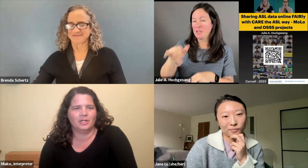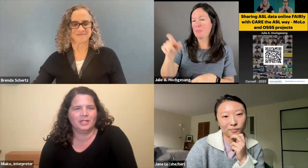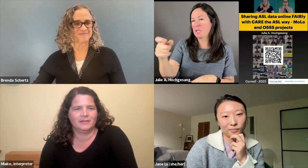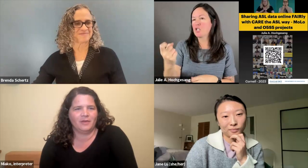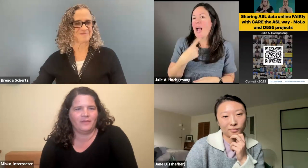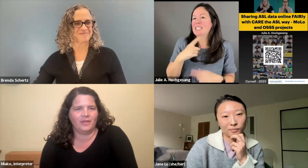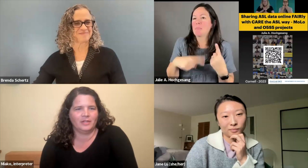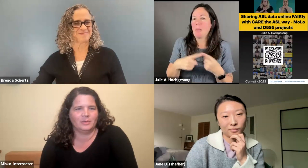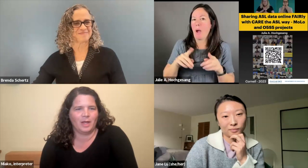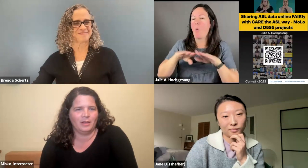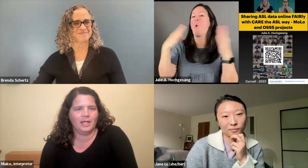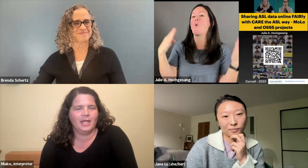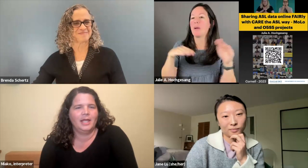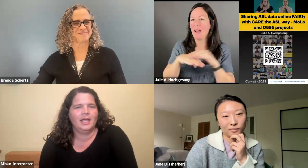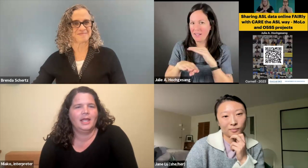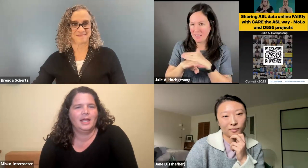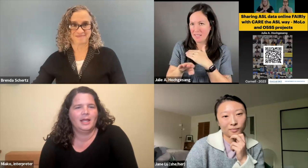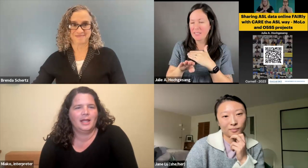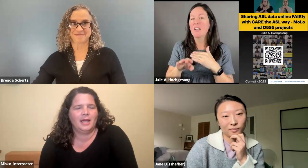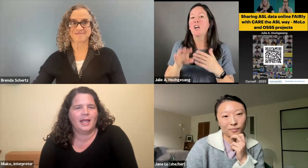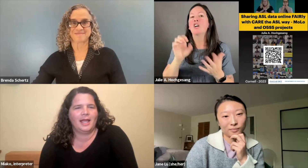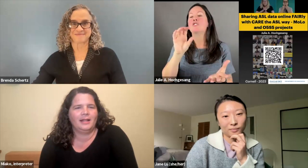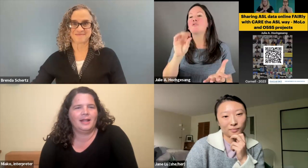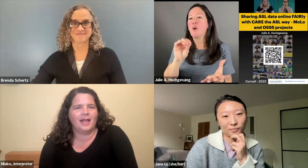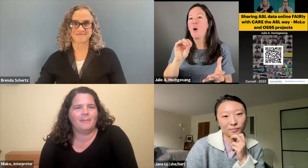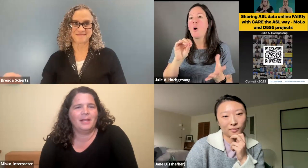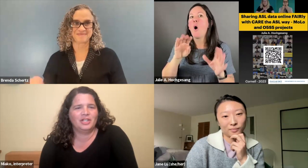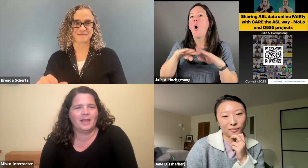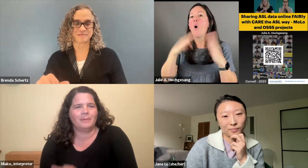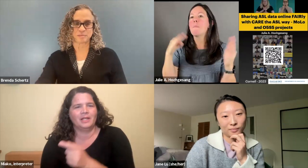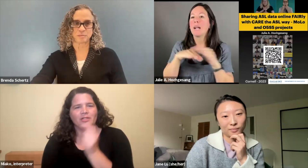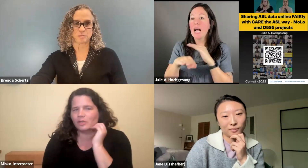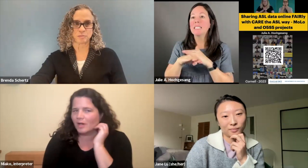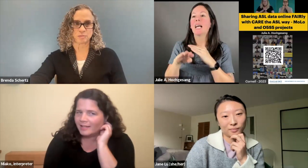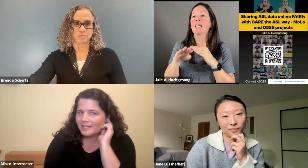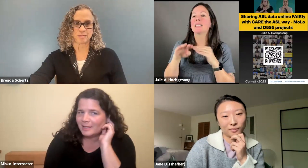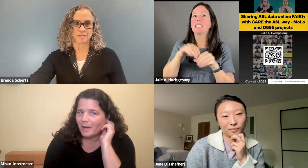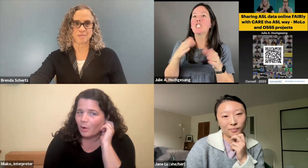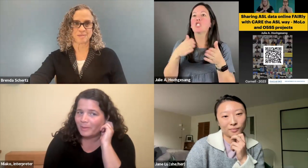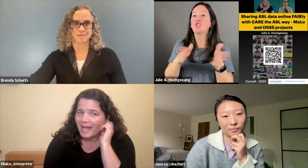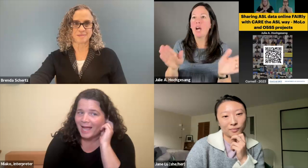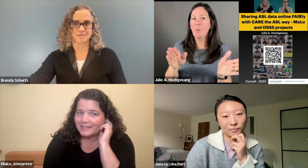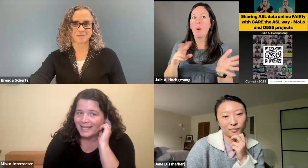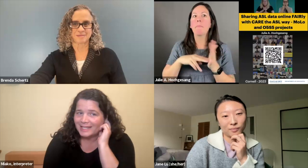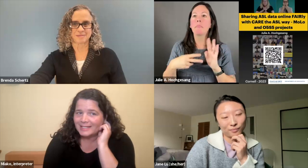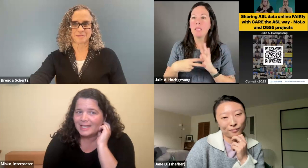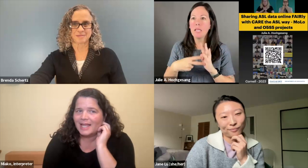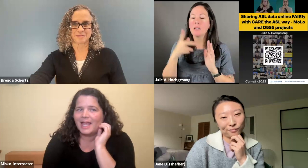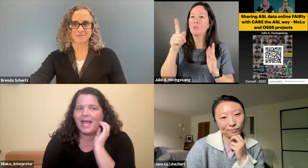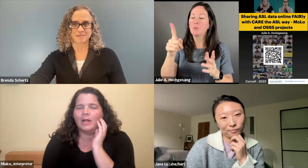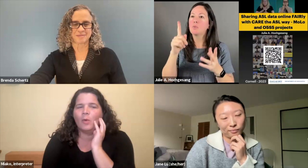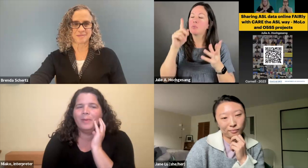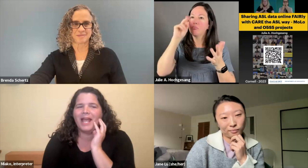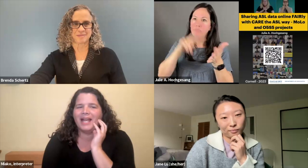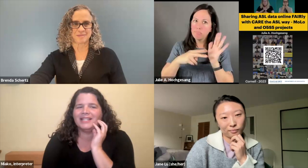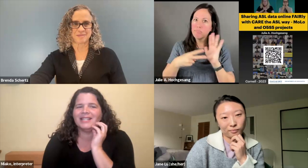is involved there as well and I mentioned that because you're asking about Open Access and Open Access